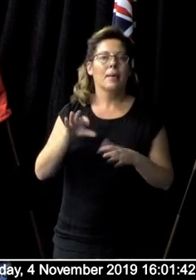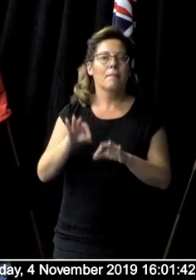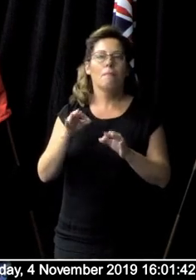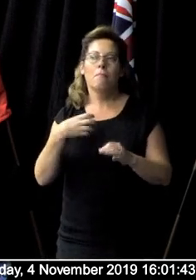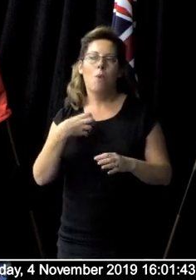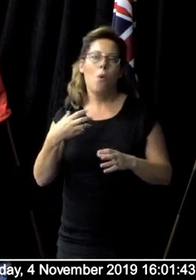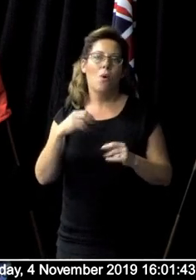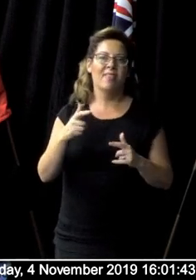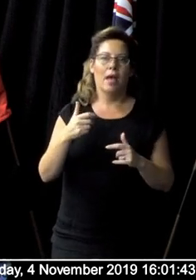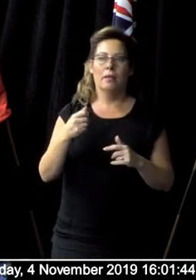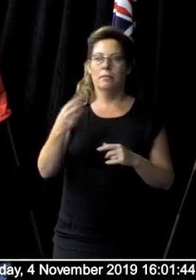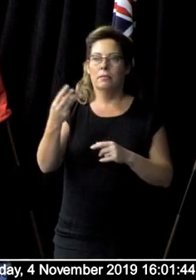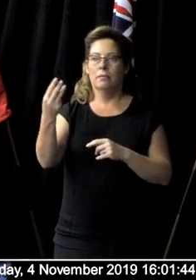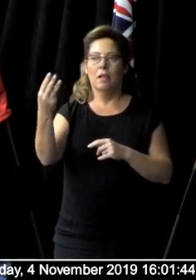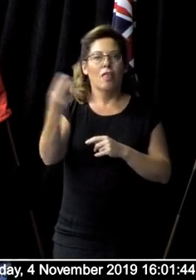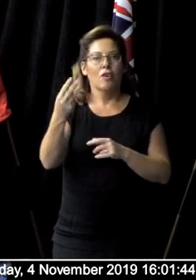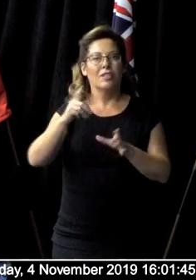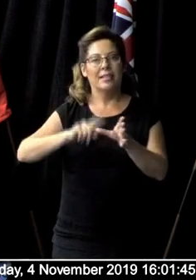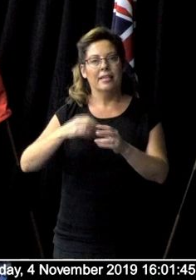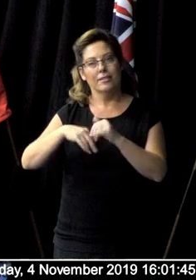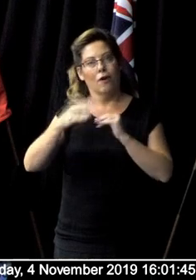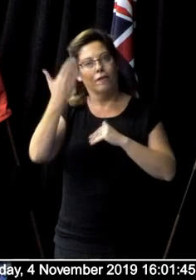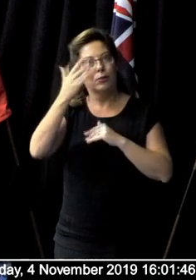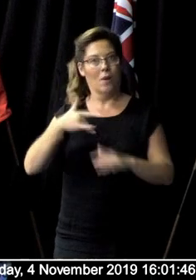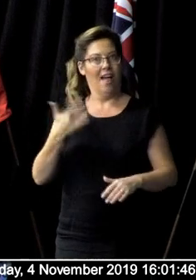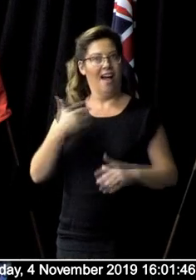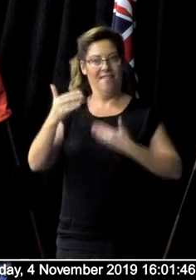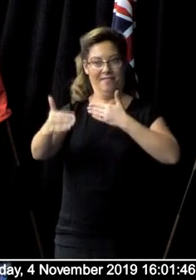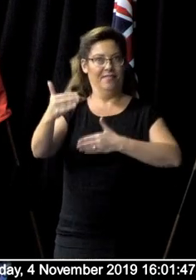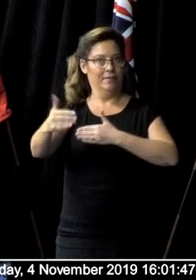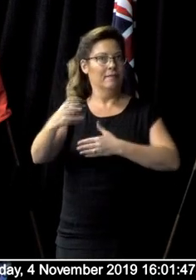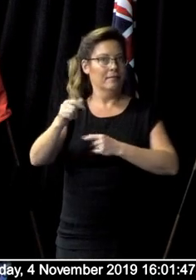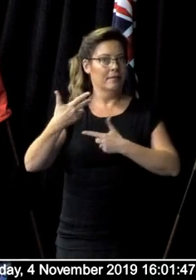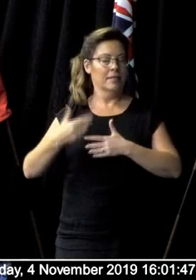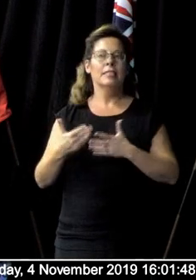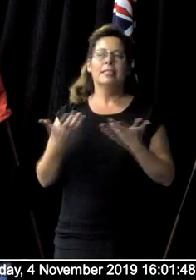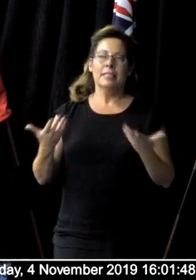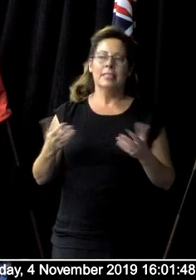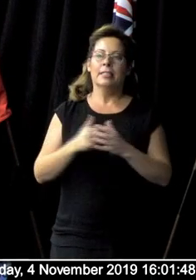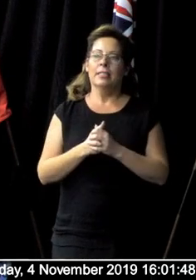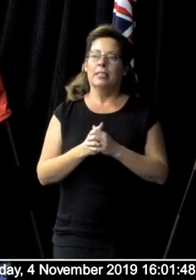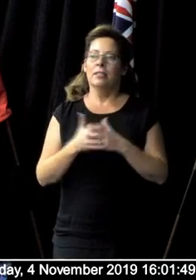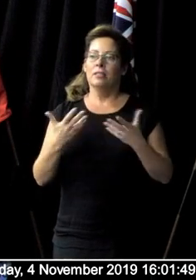the 13 years of school is to give that – so that students were not – the numbers of